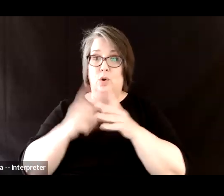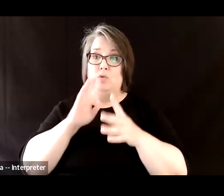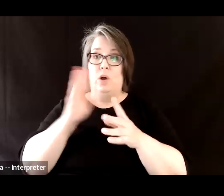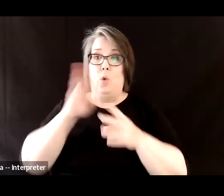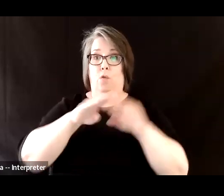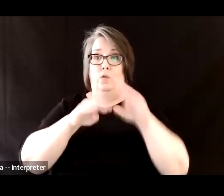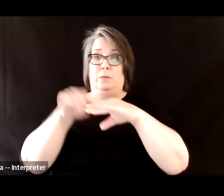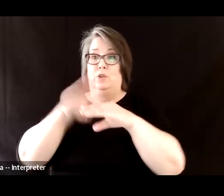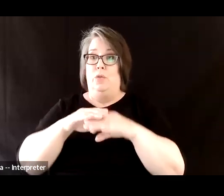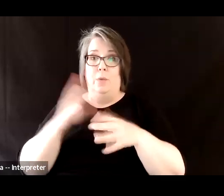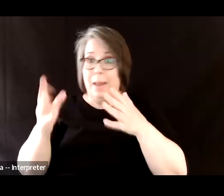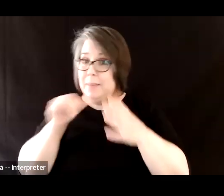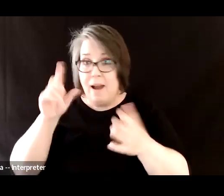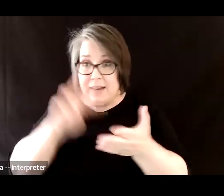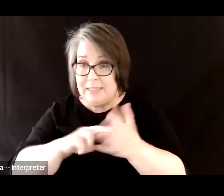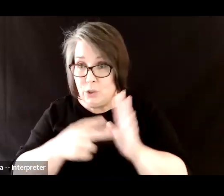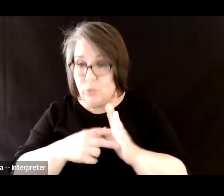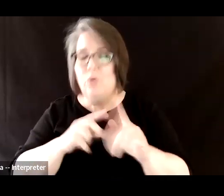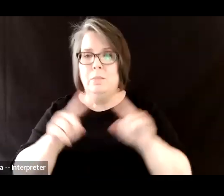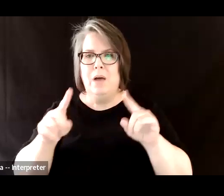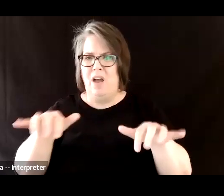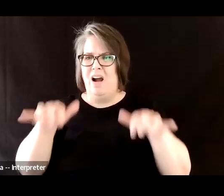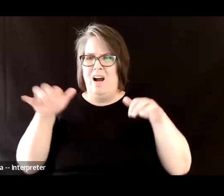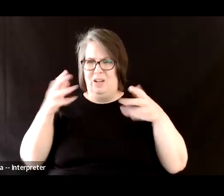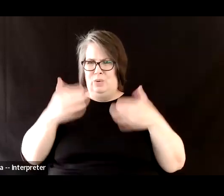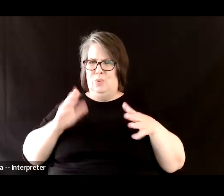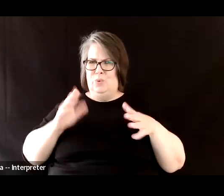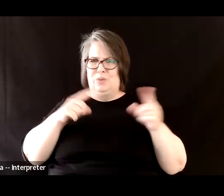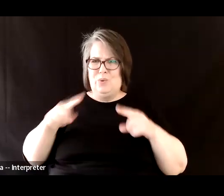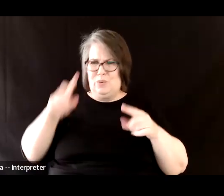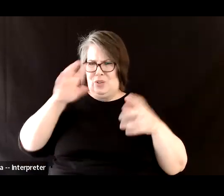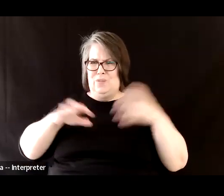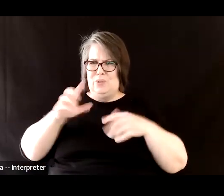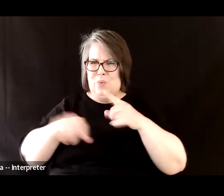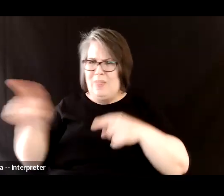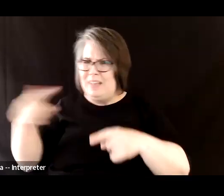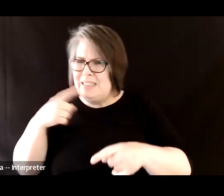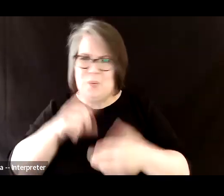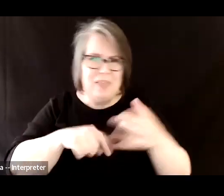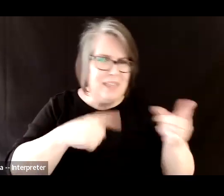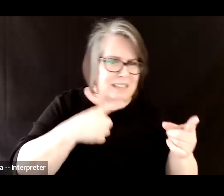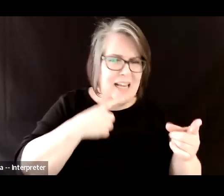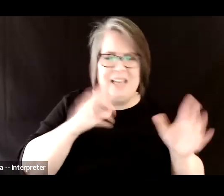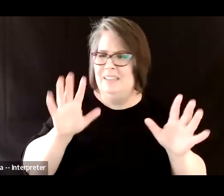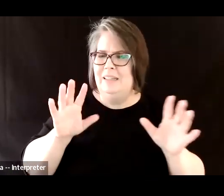your audience is going to lose what is going on. It is going to start getting confusing to hear what is being said there. So being able to moderate group